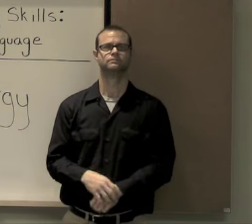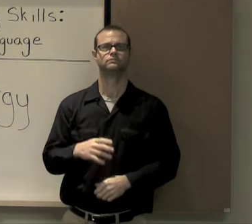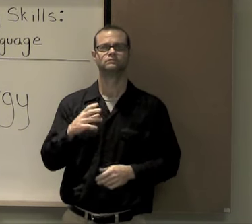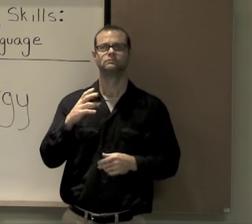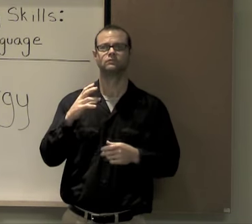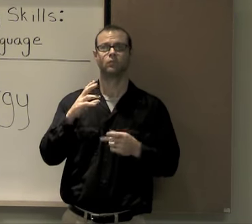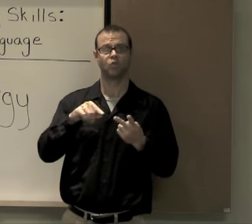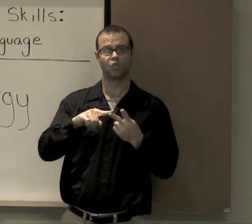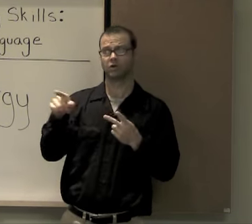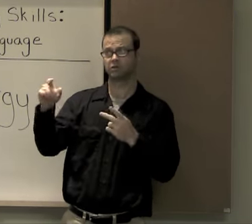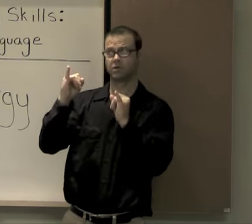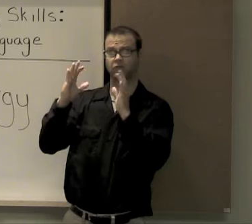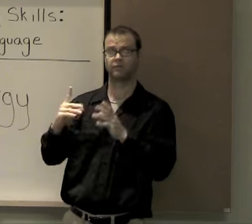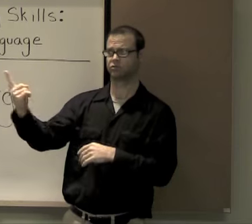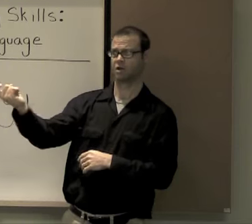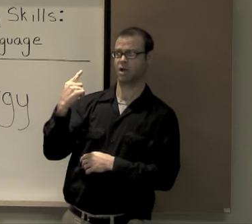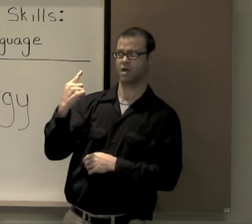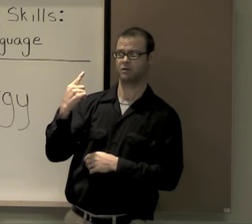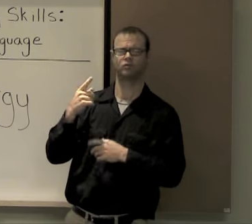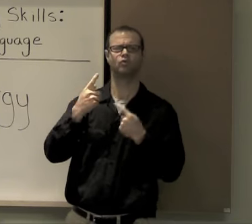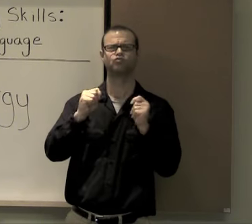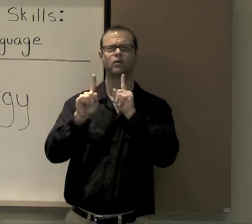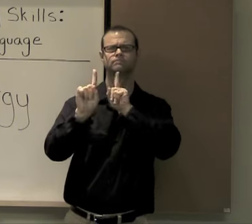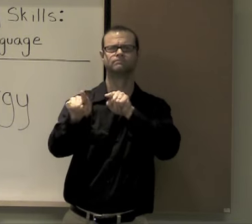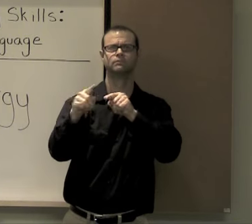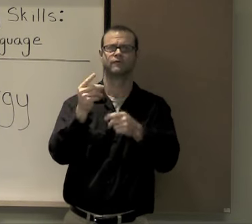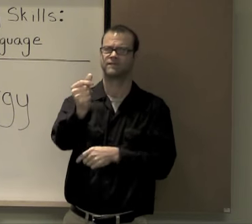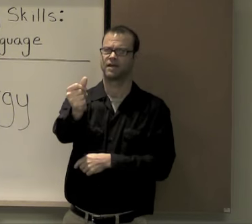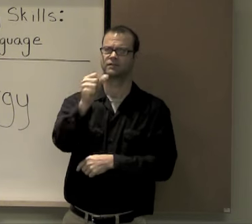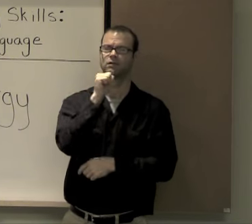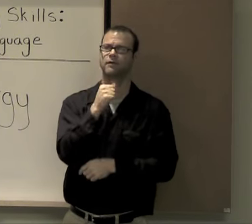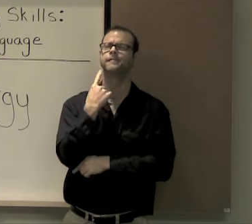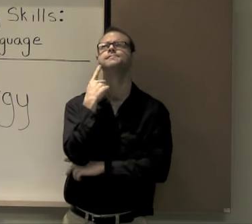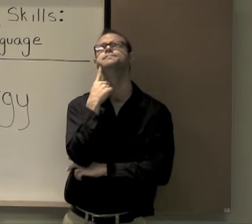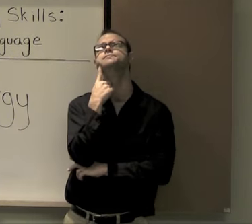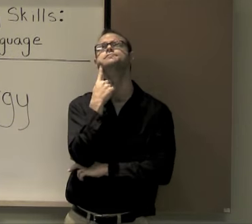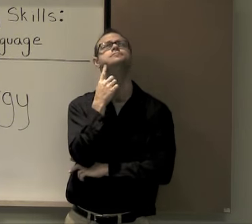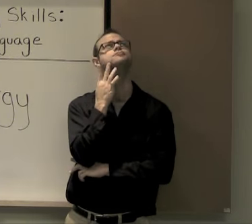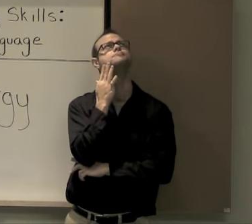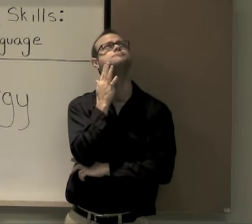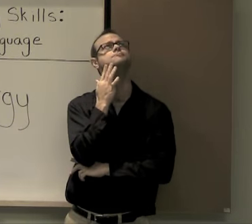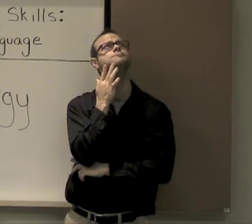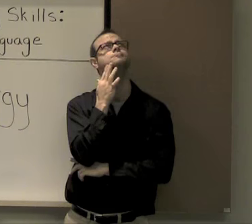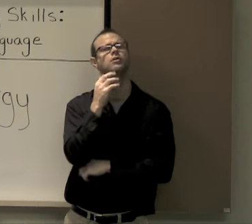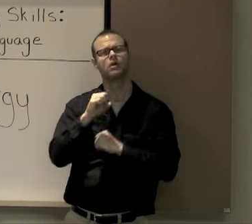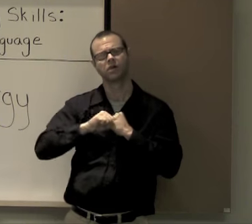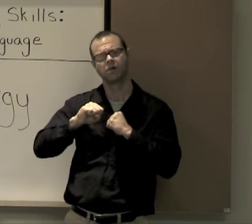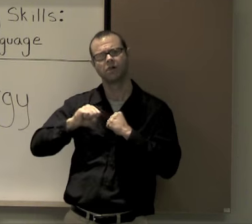and try to sit still during the interview. When it is your turn to speak lean forward